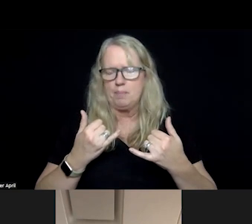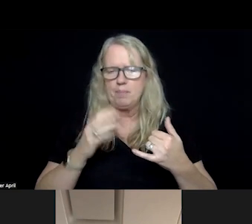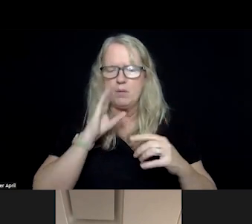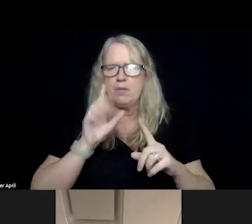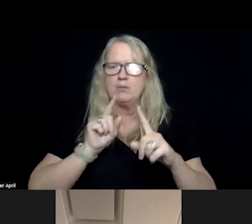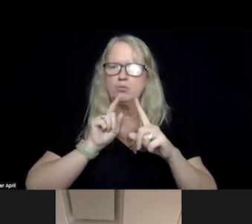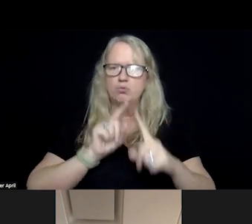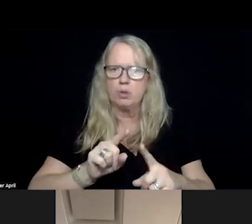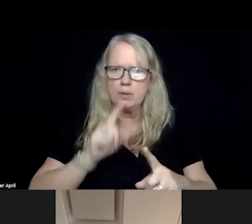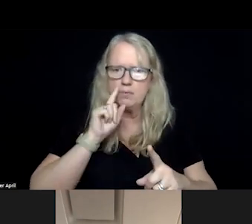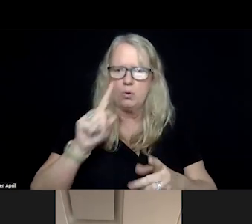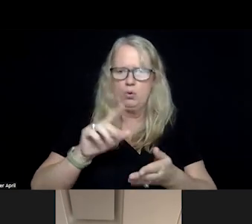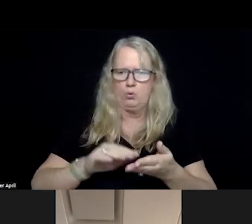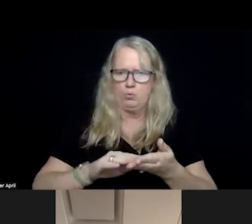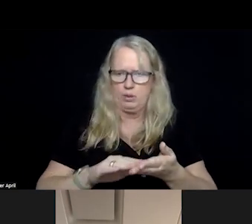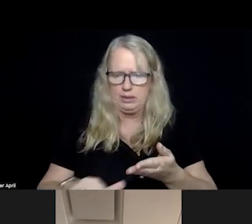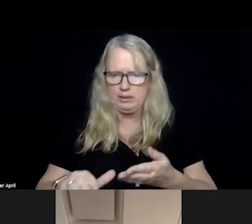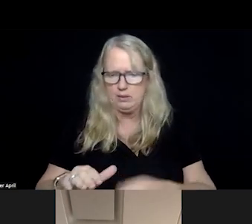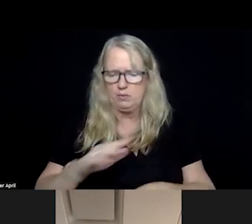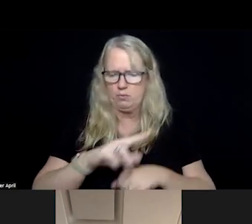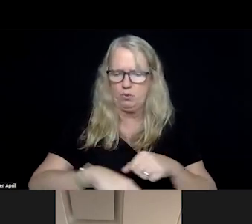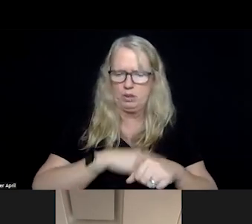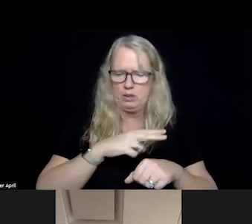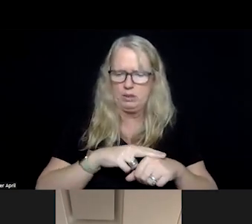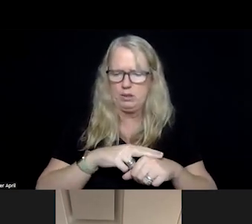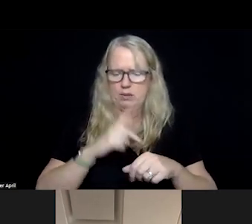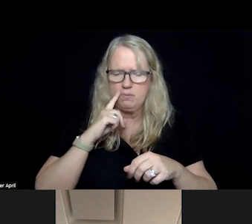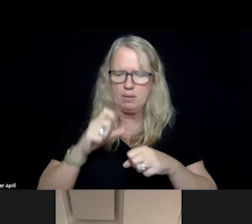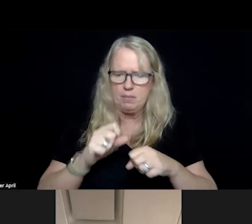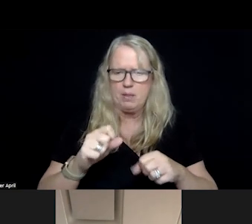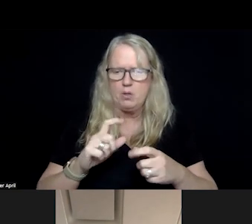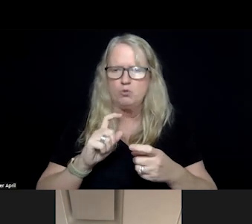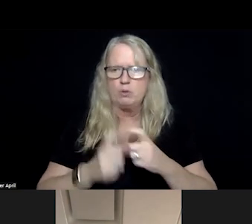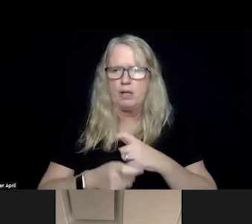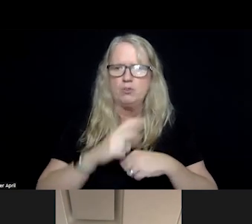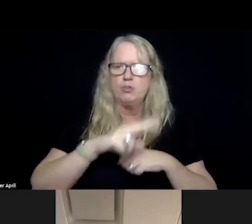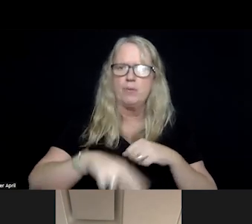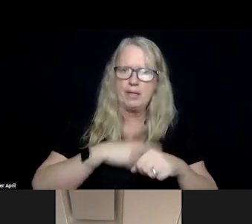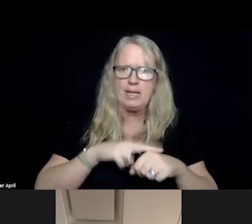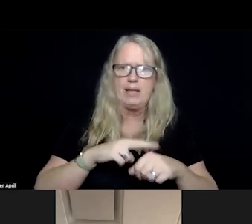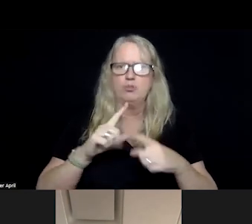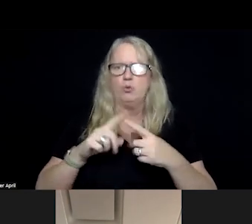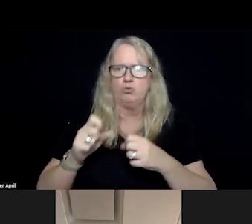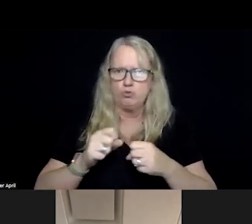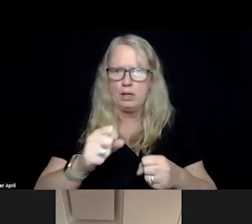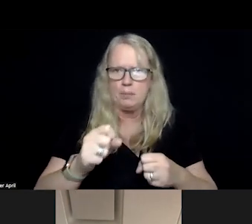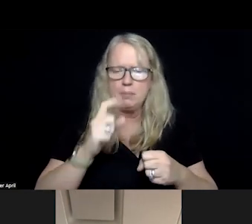THE RELEASE OF THAT NATIONAL -- THE REVISED NATIONAL STRATEGY AND ACCOMPANYING